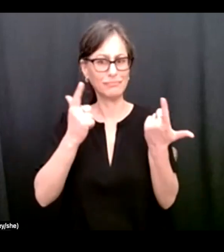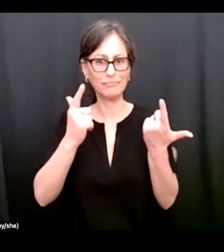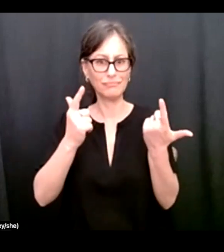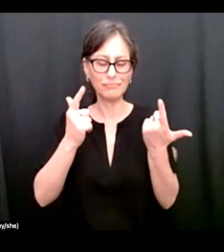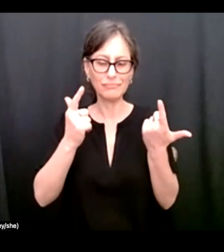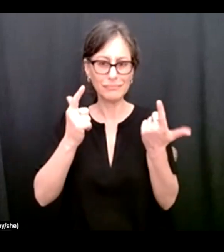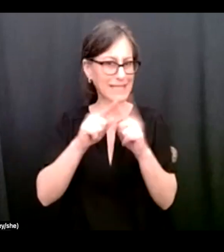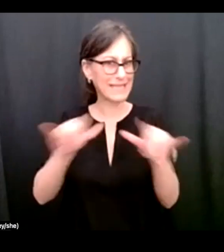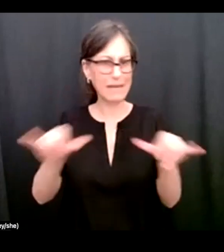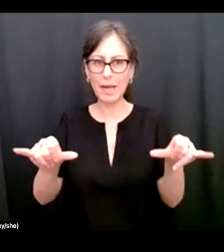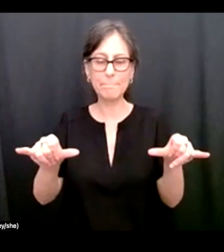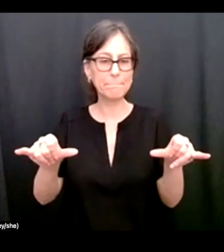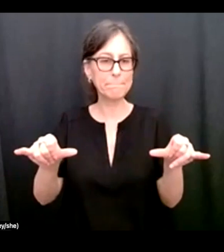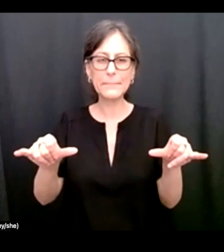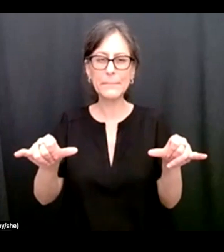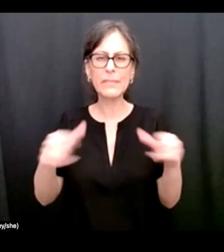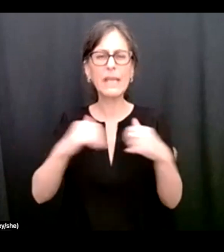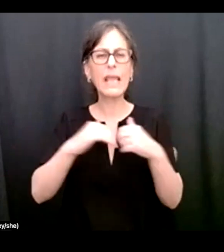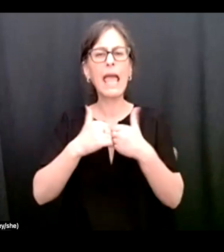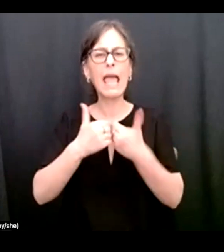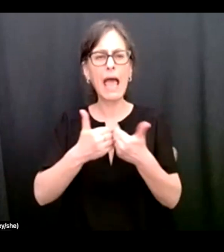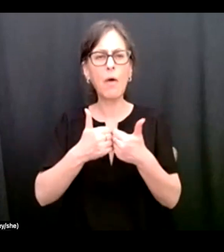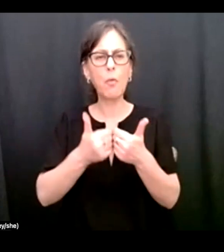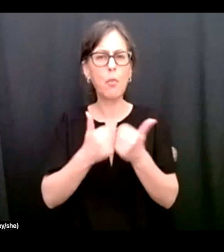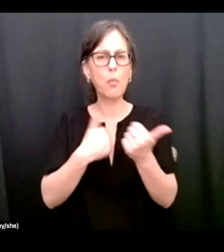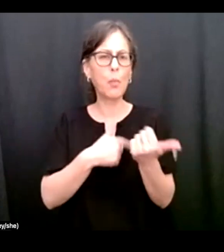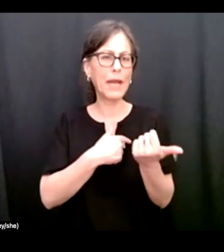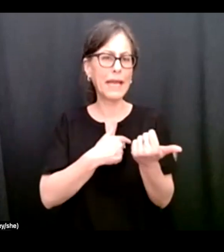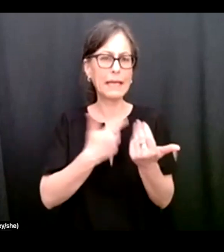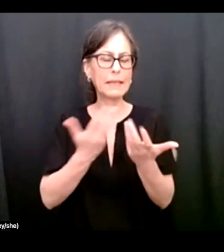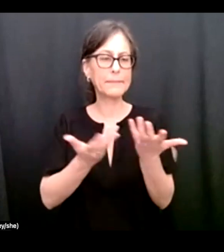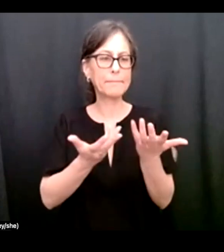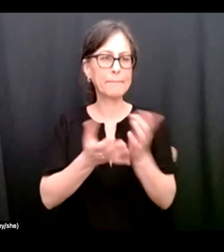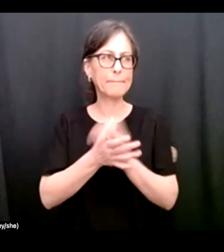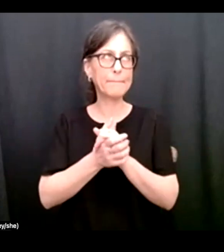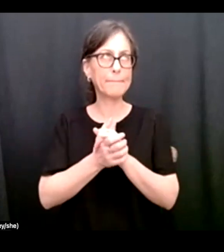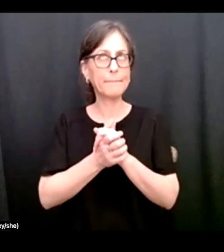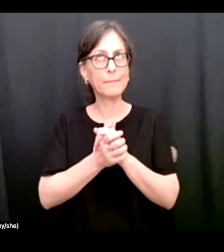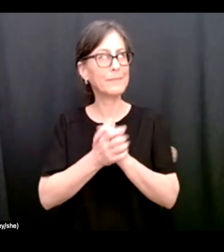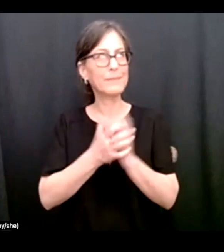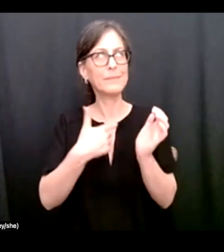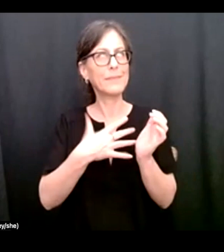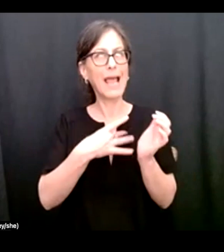And how we bring that or how we, I guess, I don't like the word translate, but how we